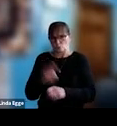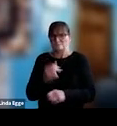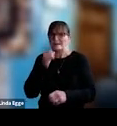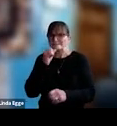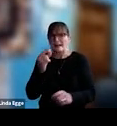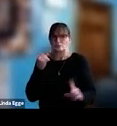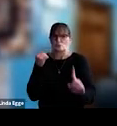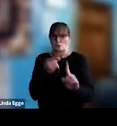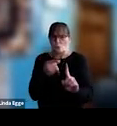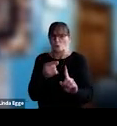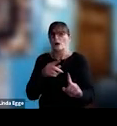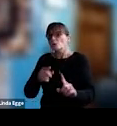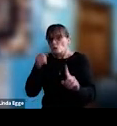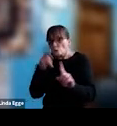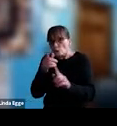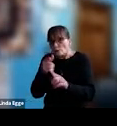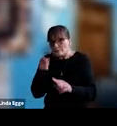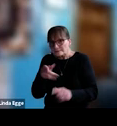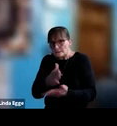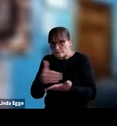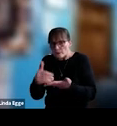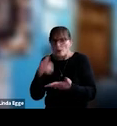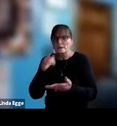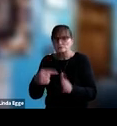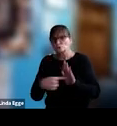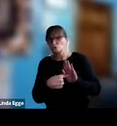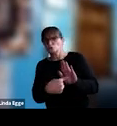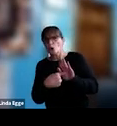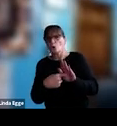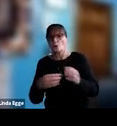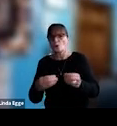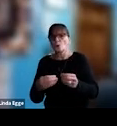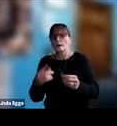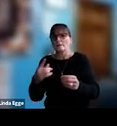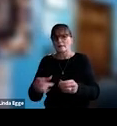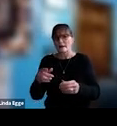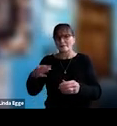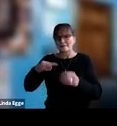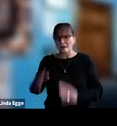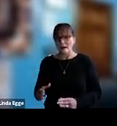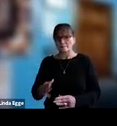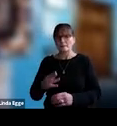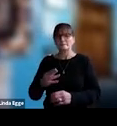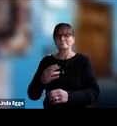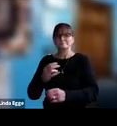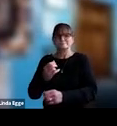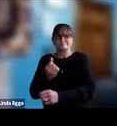The goal of this section is to illustrate without a doubt that the applicant's substance use is not material